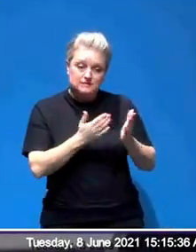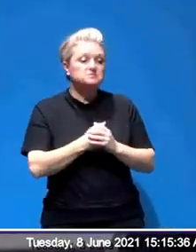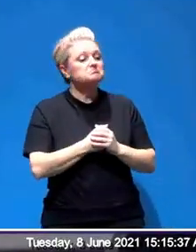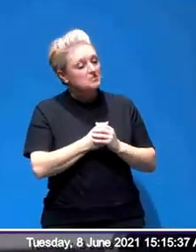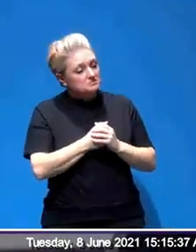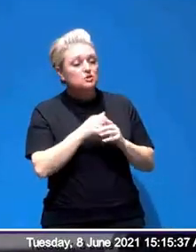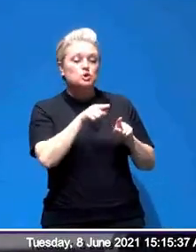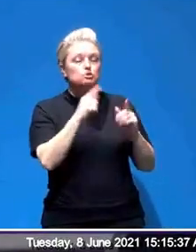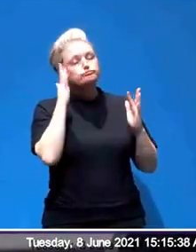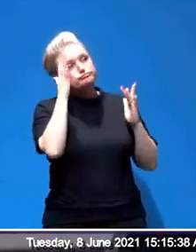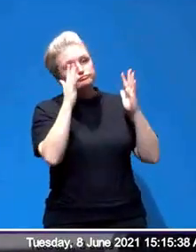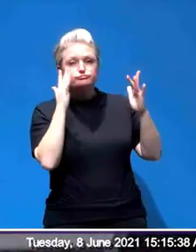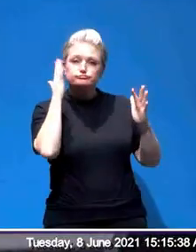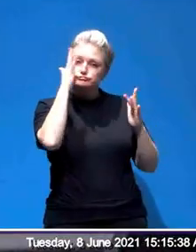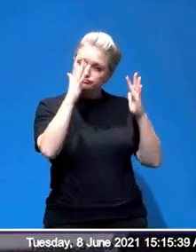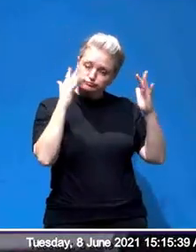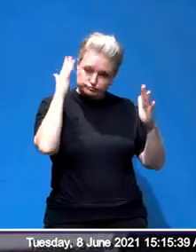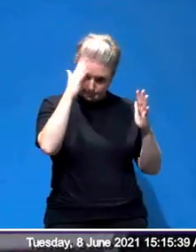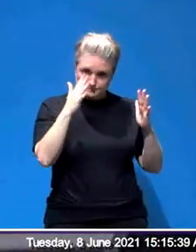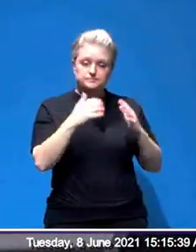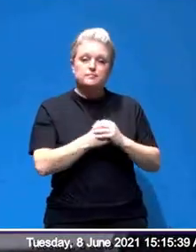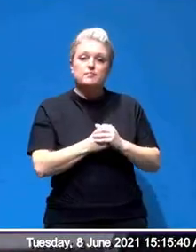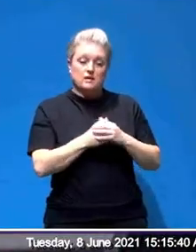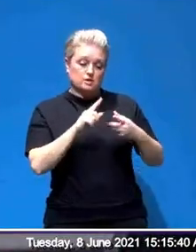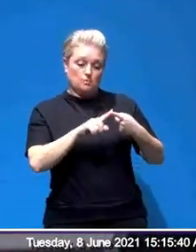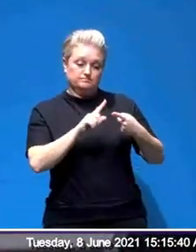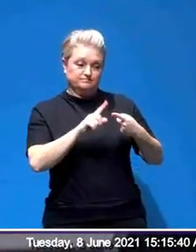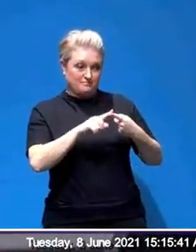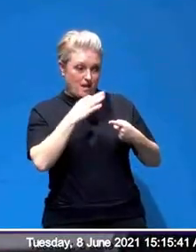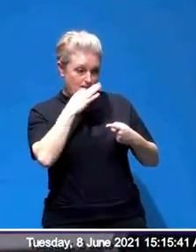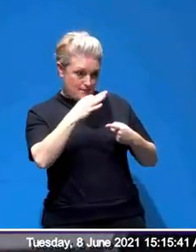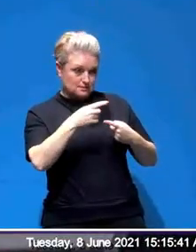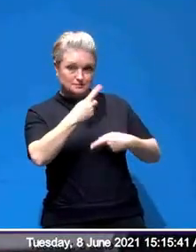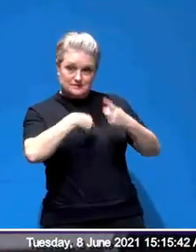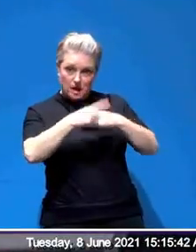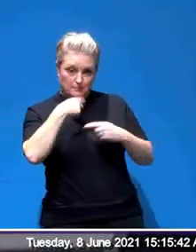in the report", and asked them if there were any areas across the service that